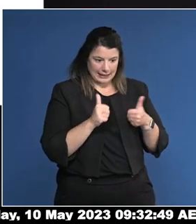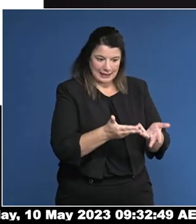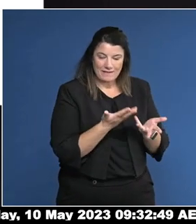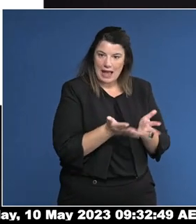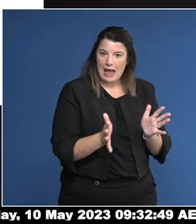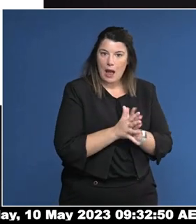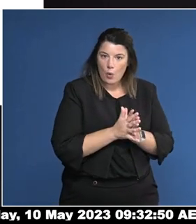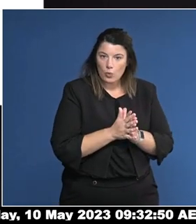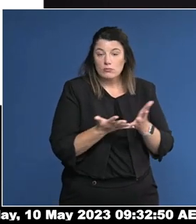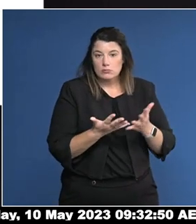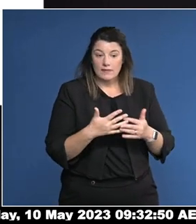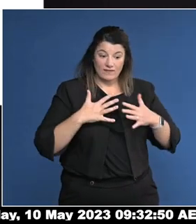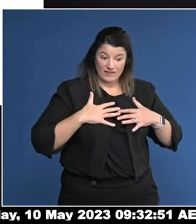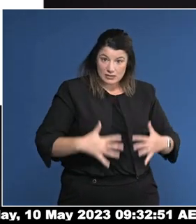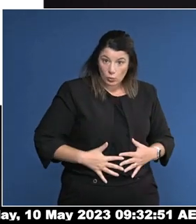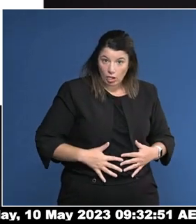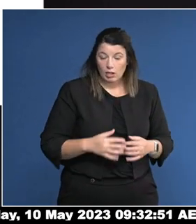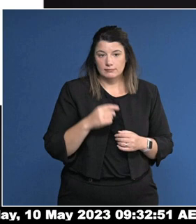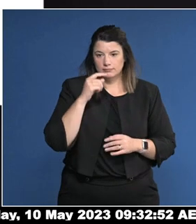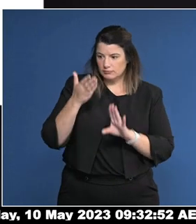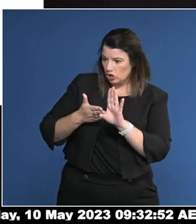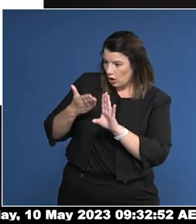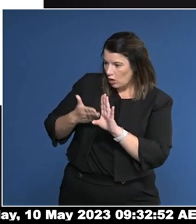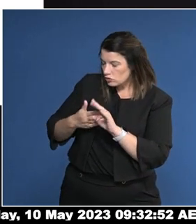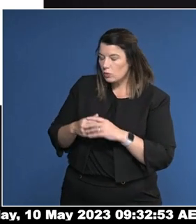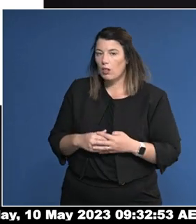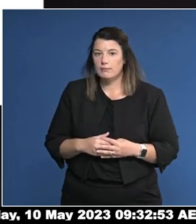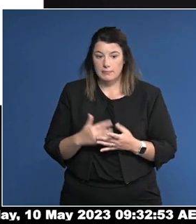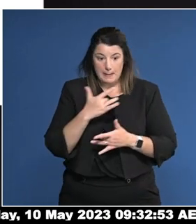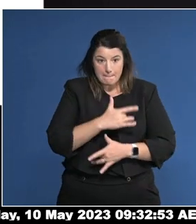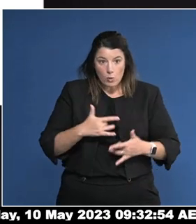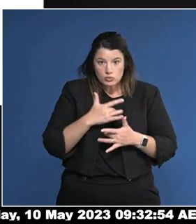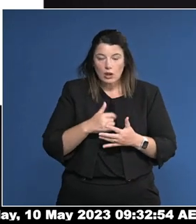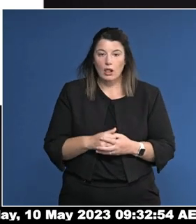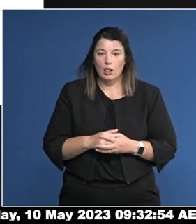That includes: "... physical, psychological, emotional abuse or neglect."